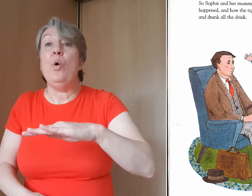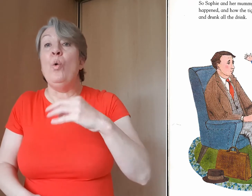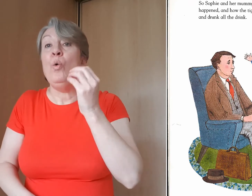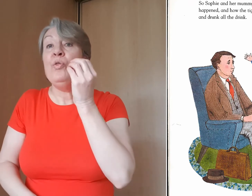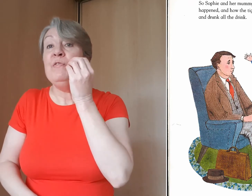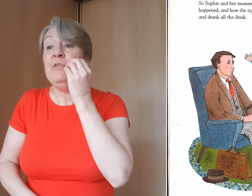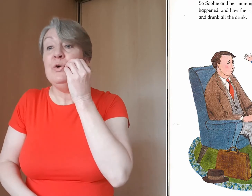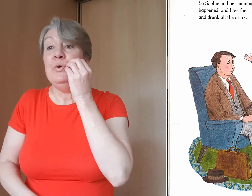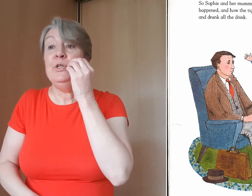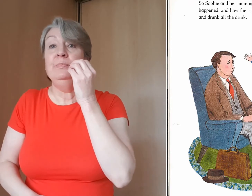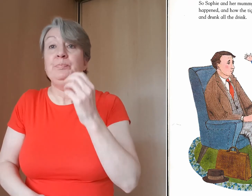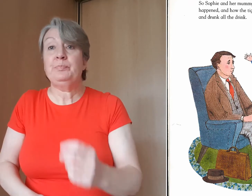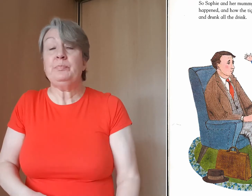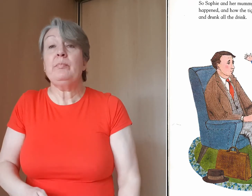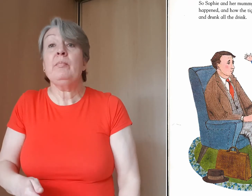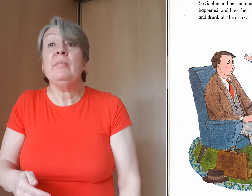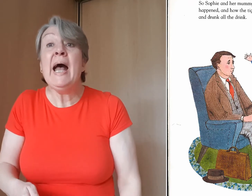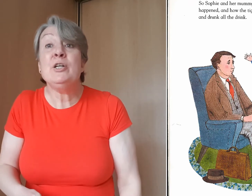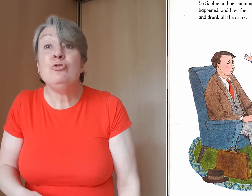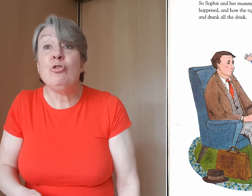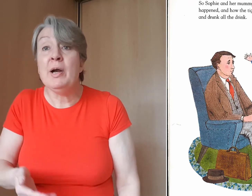all the food and drunk